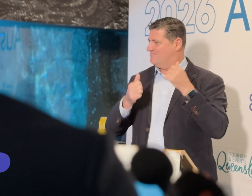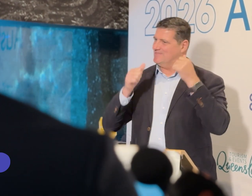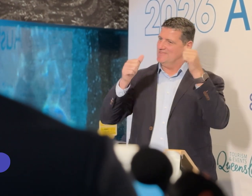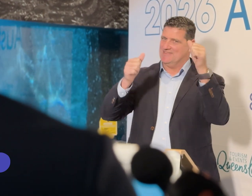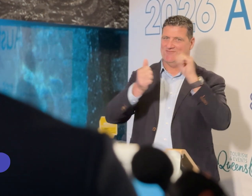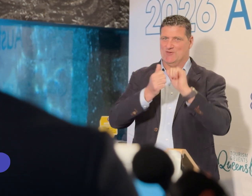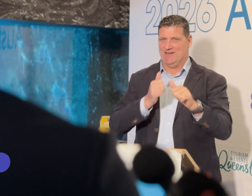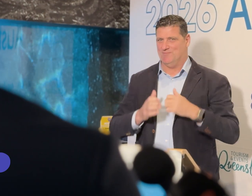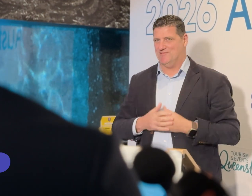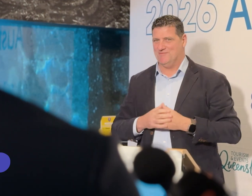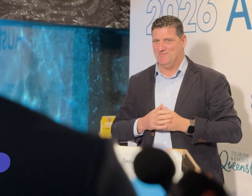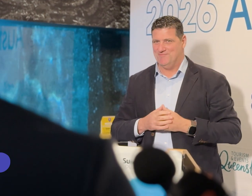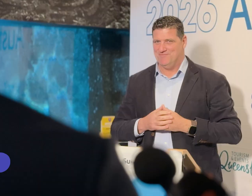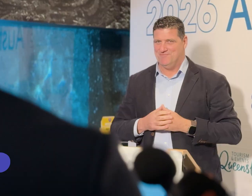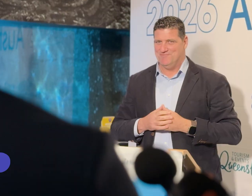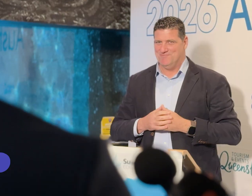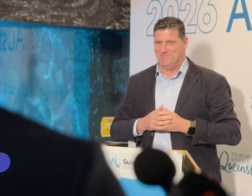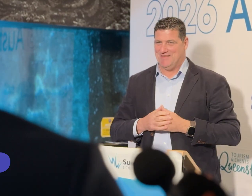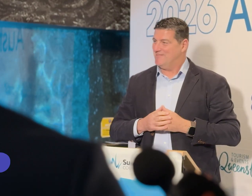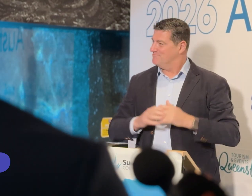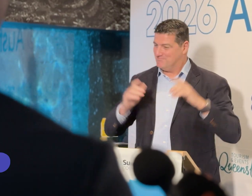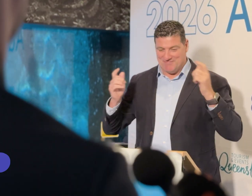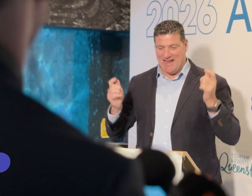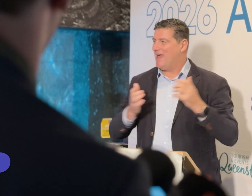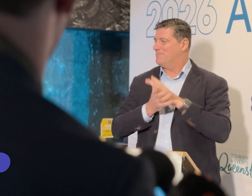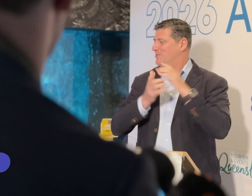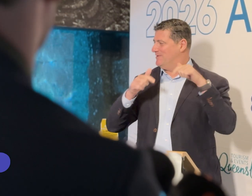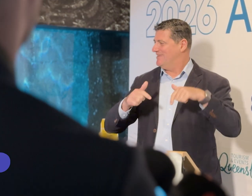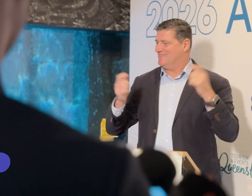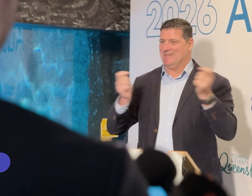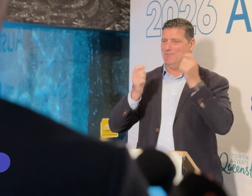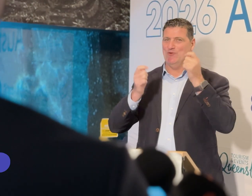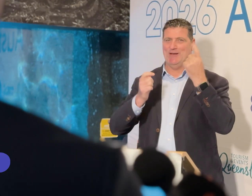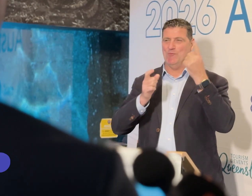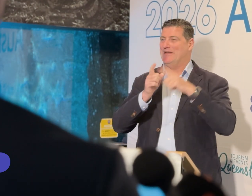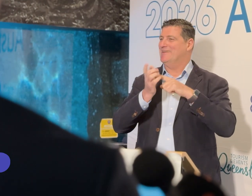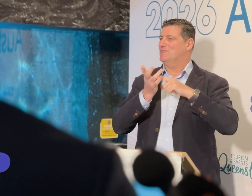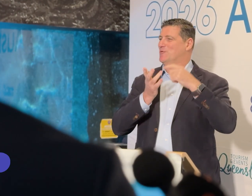to be involved in what will be a successful Games. Happy to be here, celebrating one year to go!